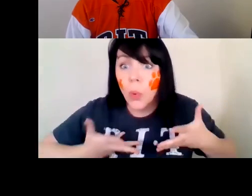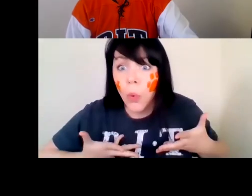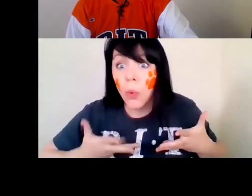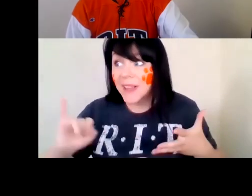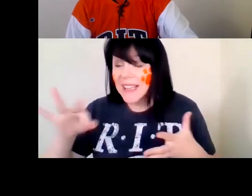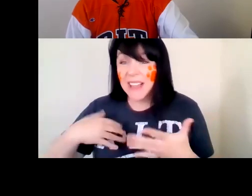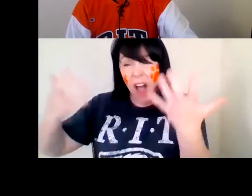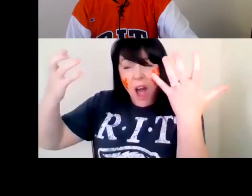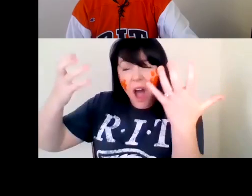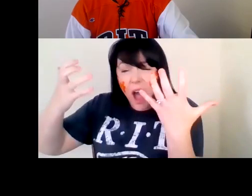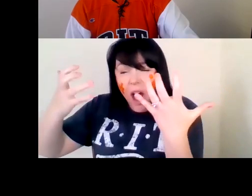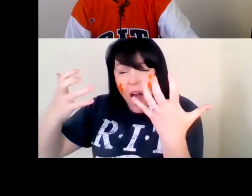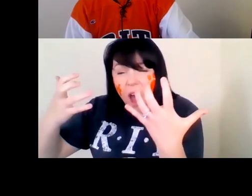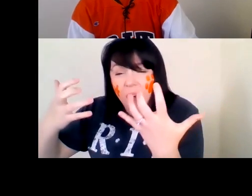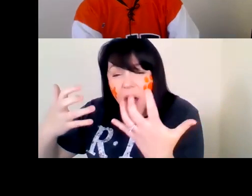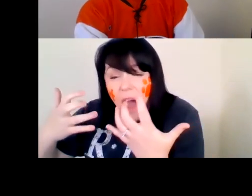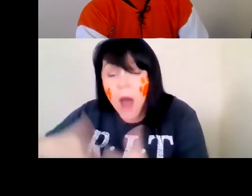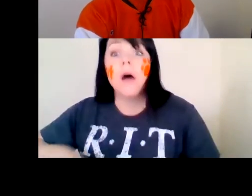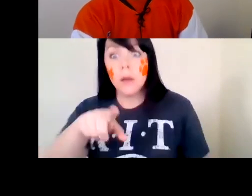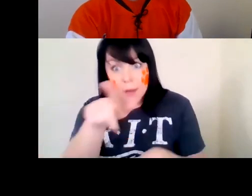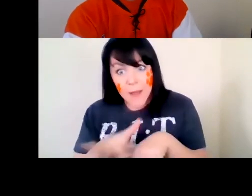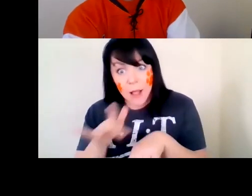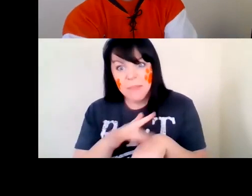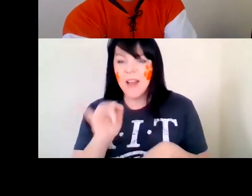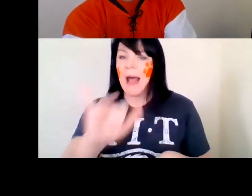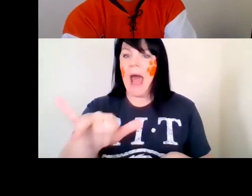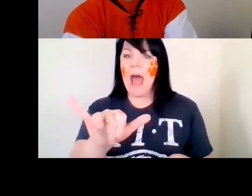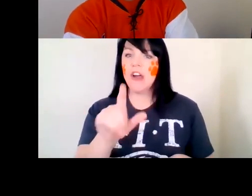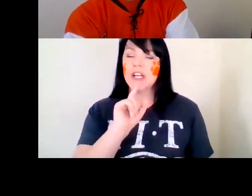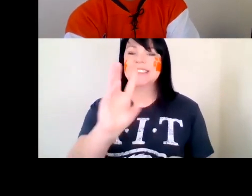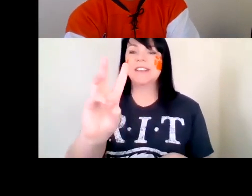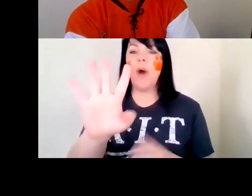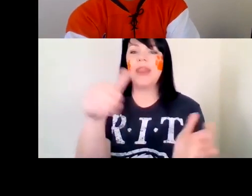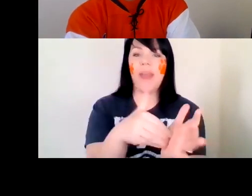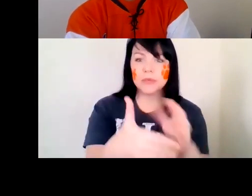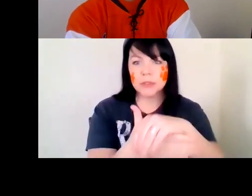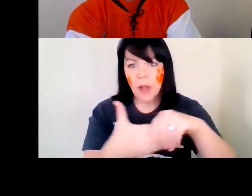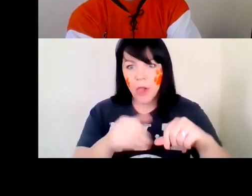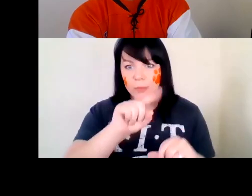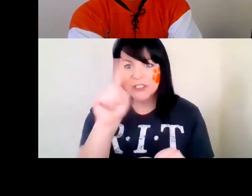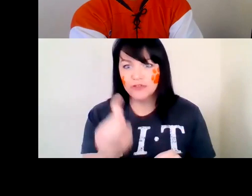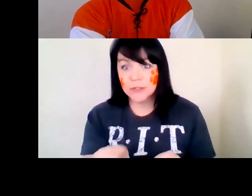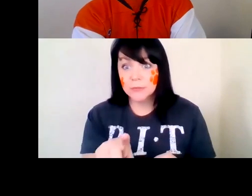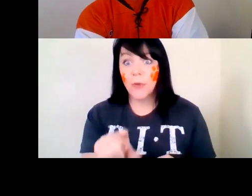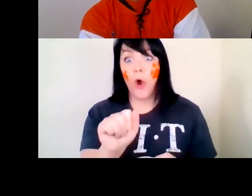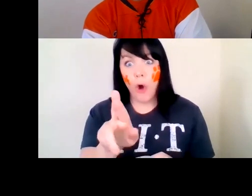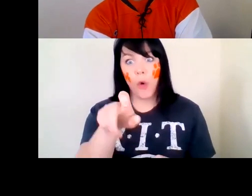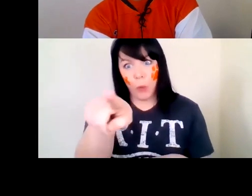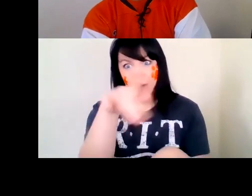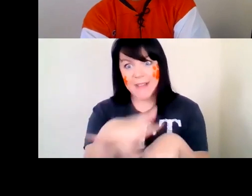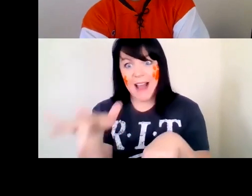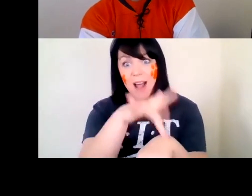If we arrange the whole thing, are you available? That is the $64,000 question -- are you available?